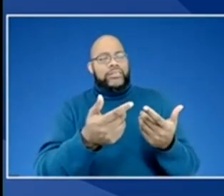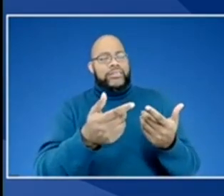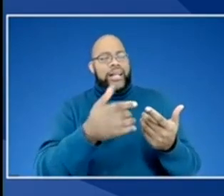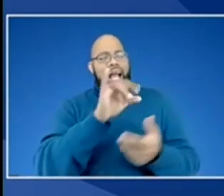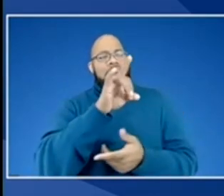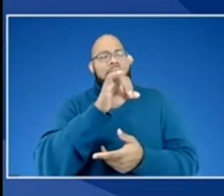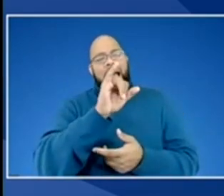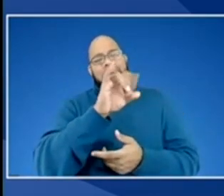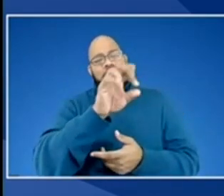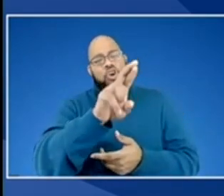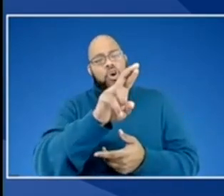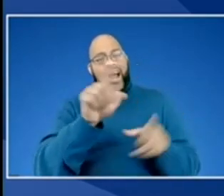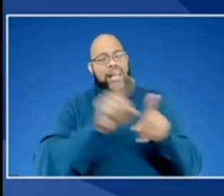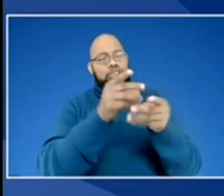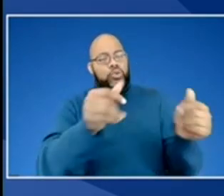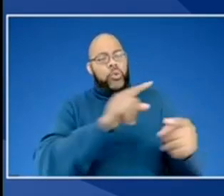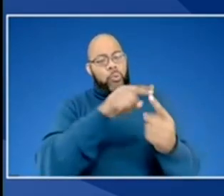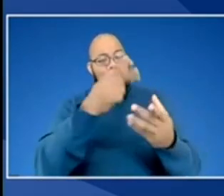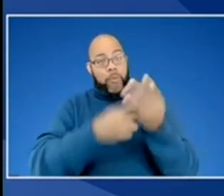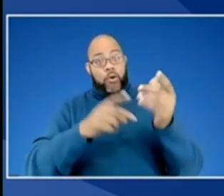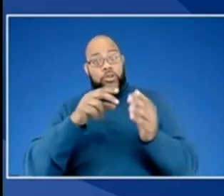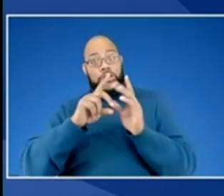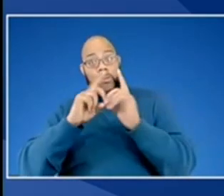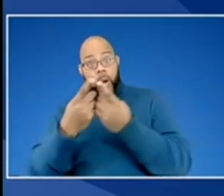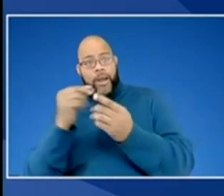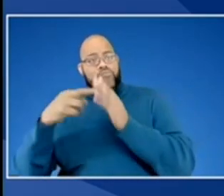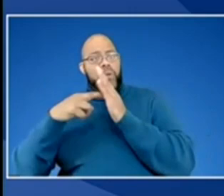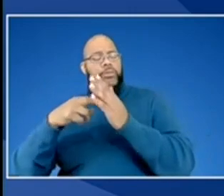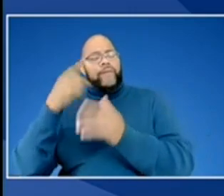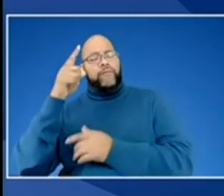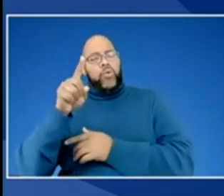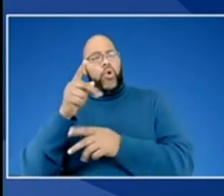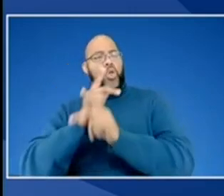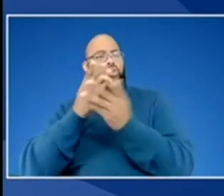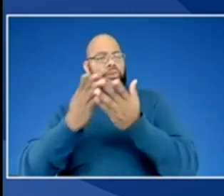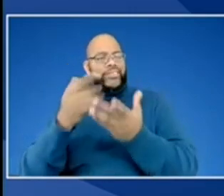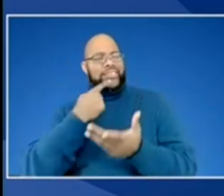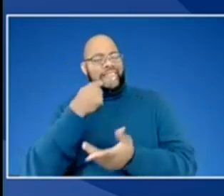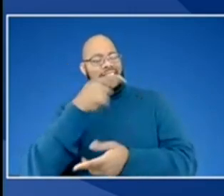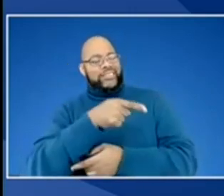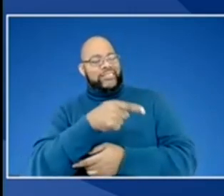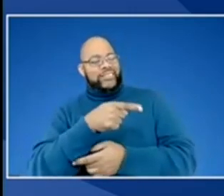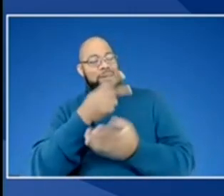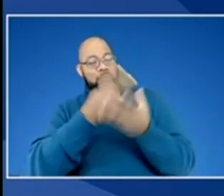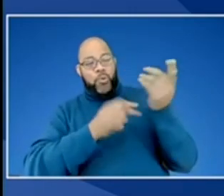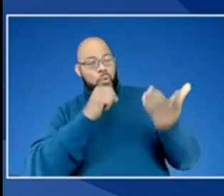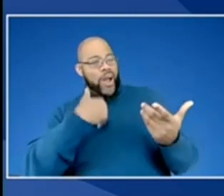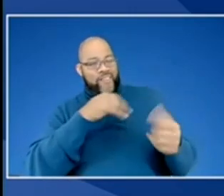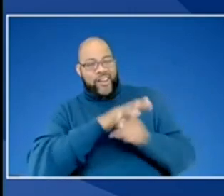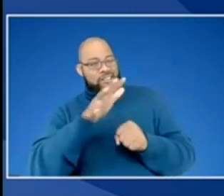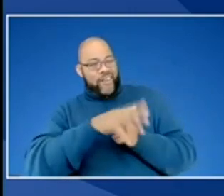the Department and the representative for loan servicers are saying you both don't have enough funding to actually